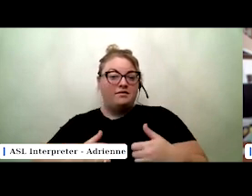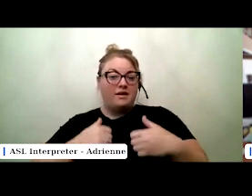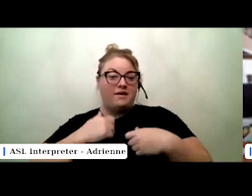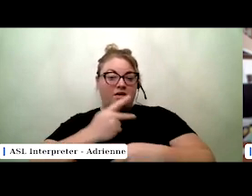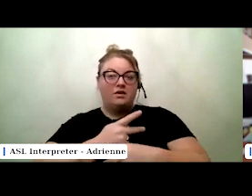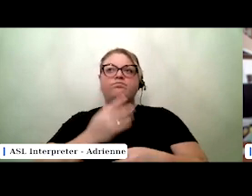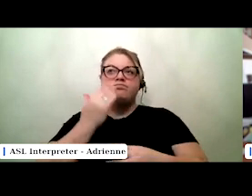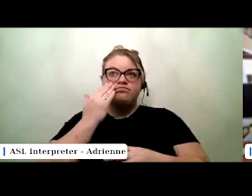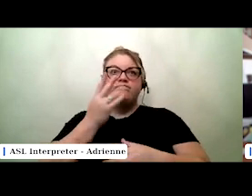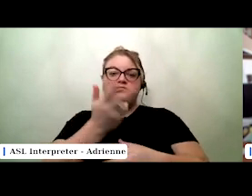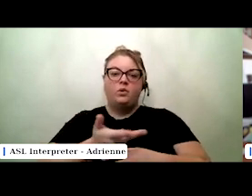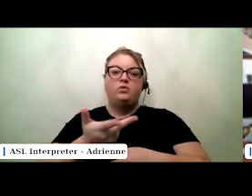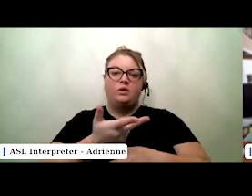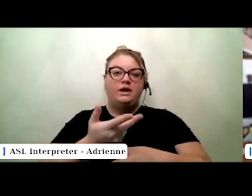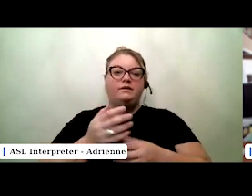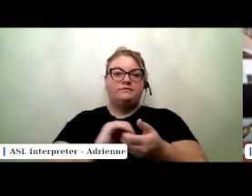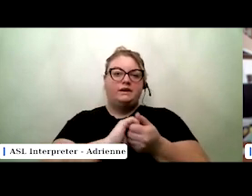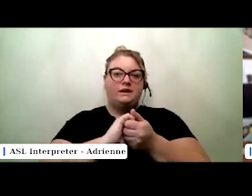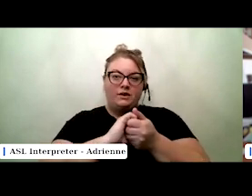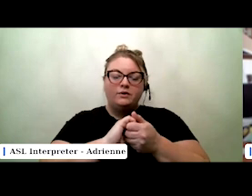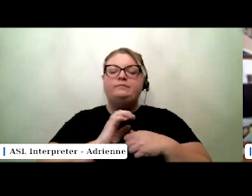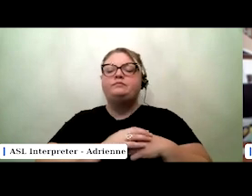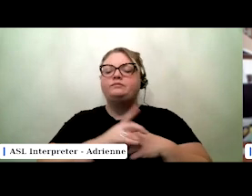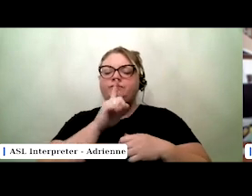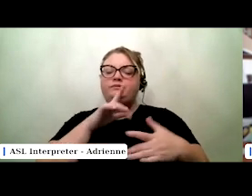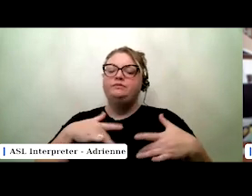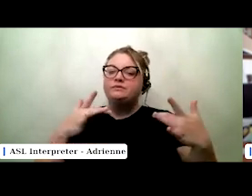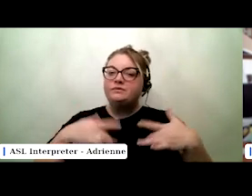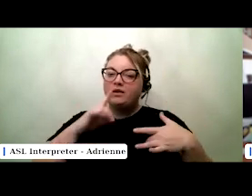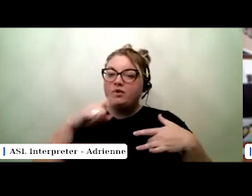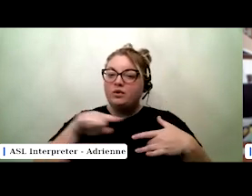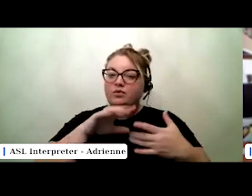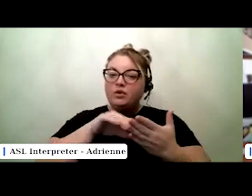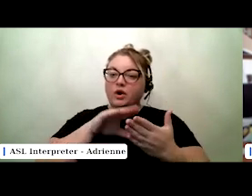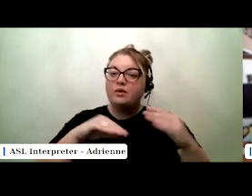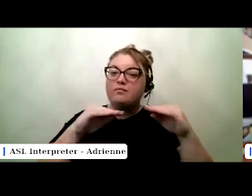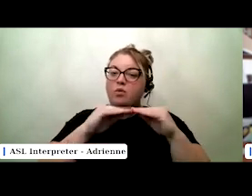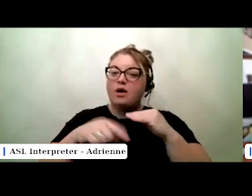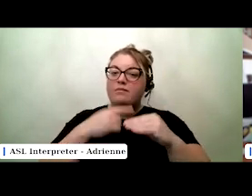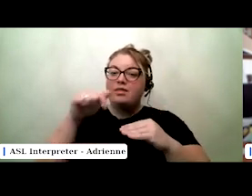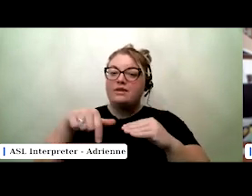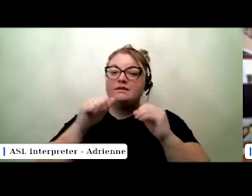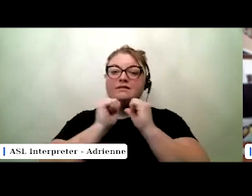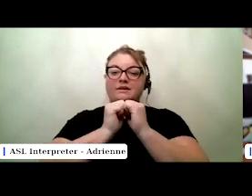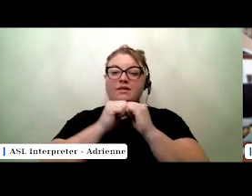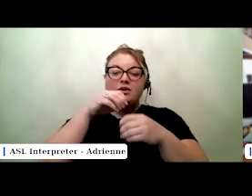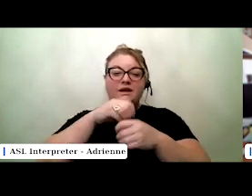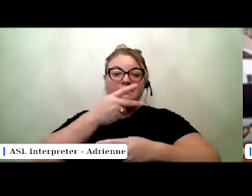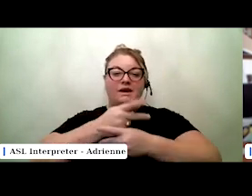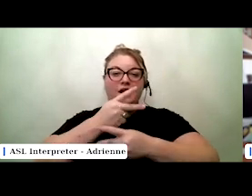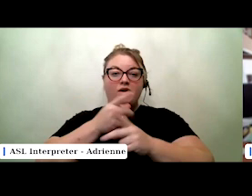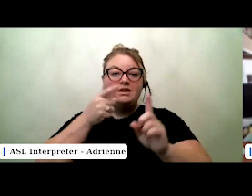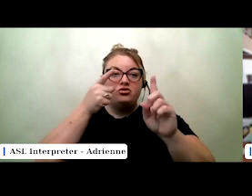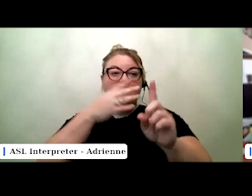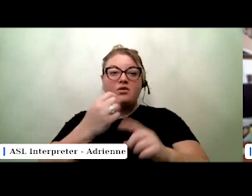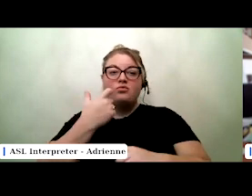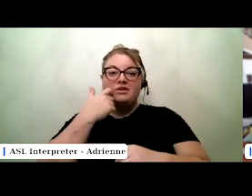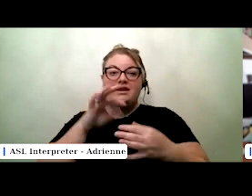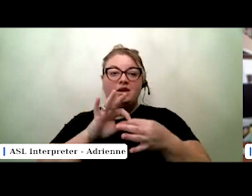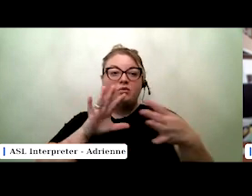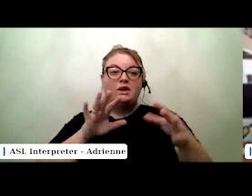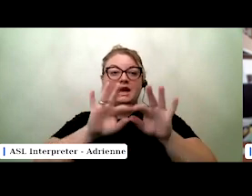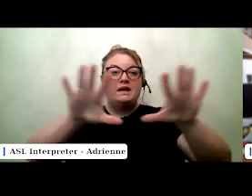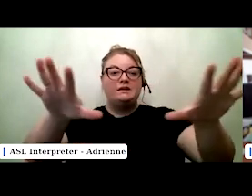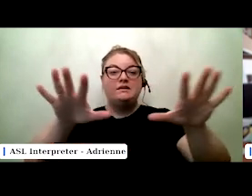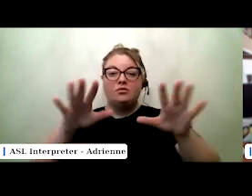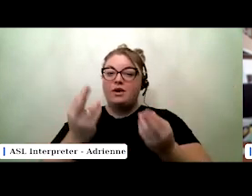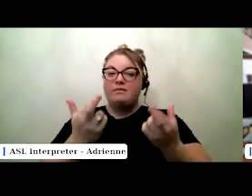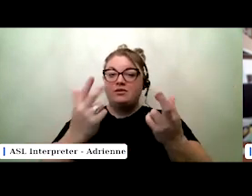And you can hear how those 3 areas. So we're really excited for you to learn more about this together and care initiative. And it's recently released for policy action. That's where it's at.